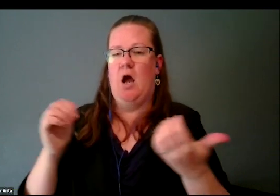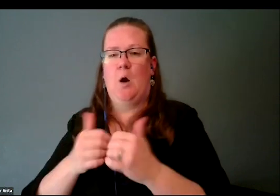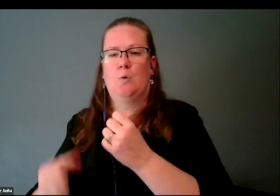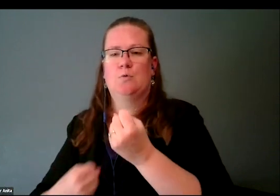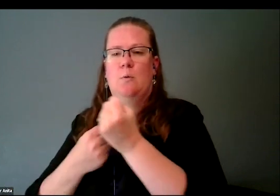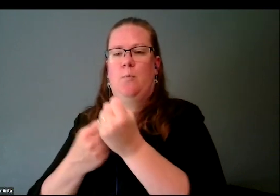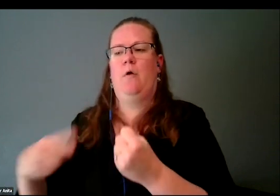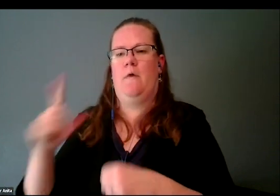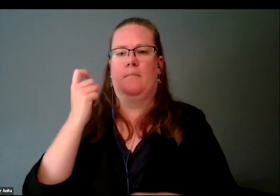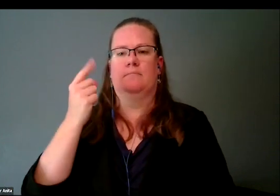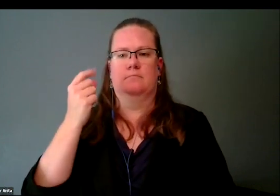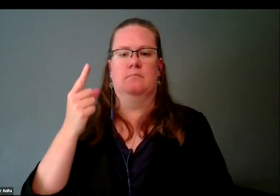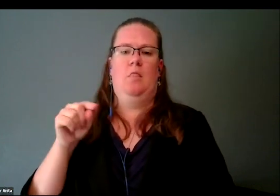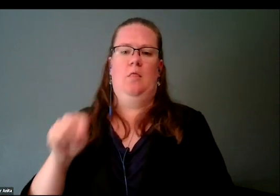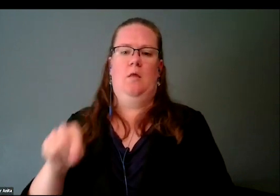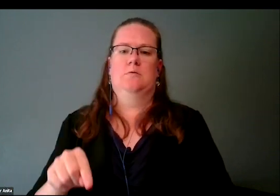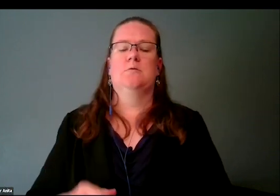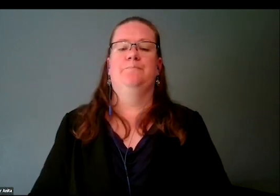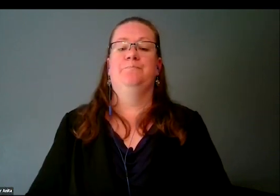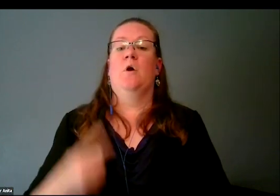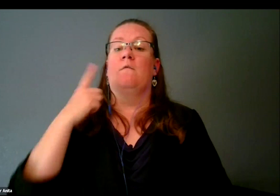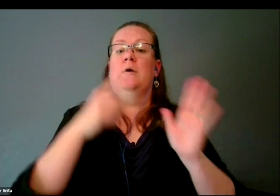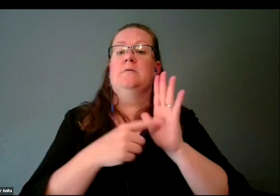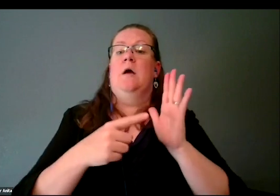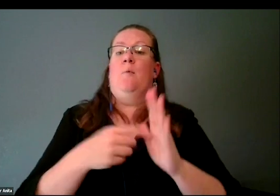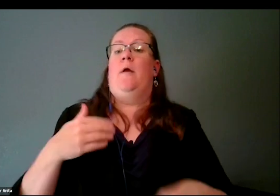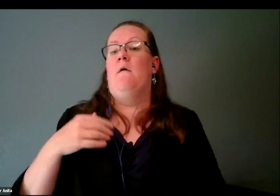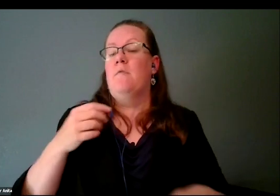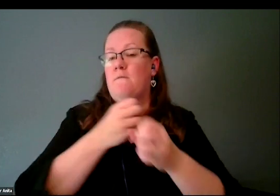Some examples I have on here is the frog dissection kit that's really popular on Thingiverse.